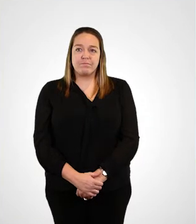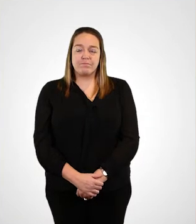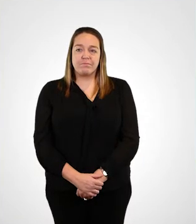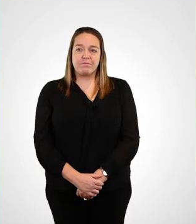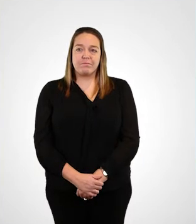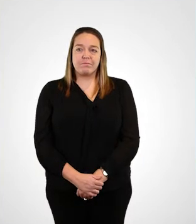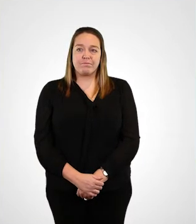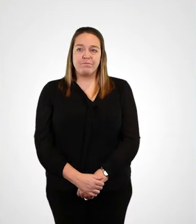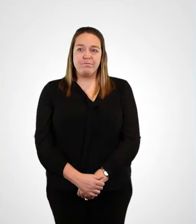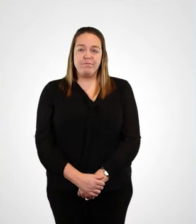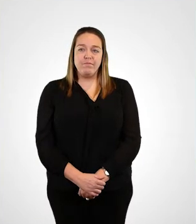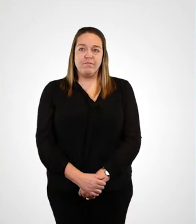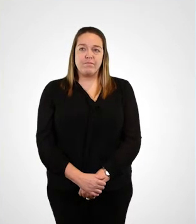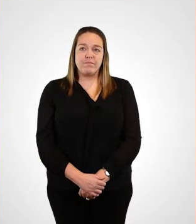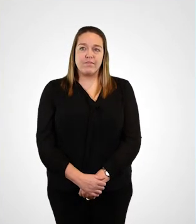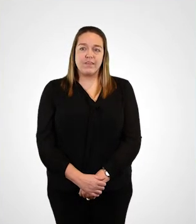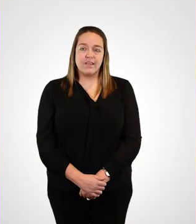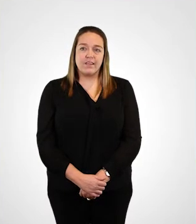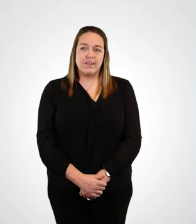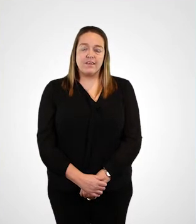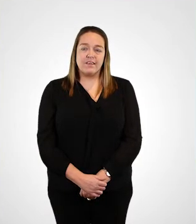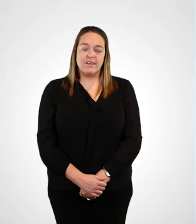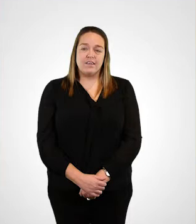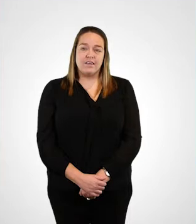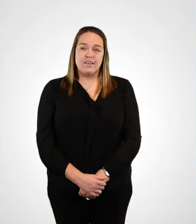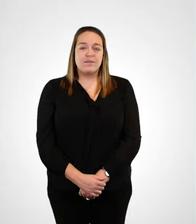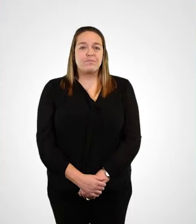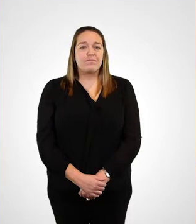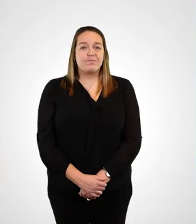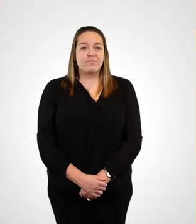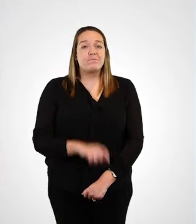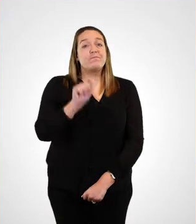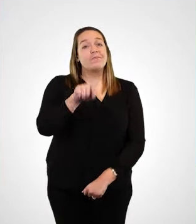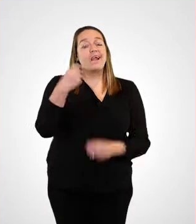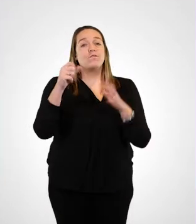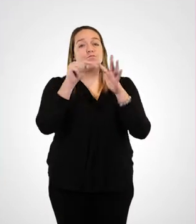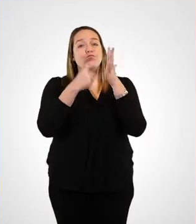So you've got a hearing aid in one ear and a cochlear implant in the other ear.